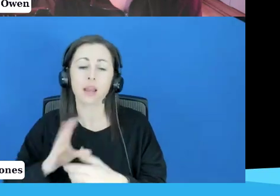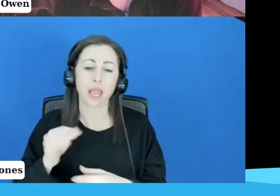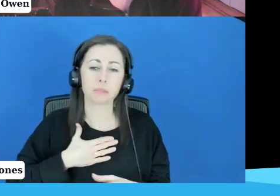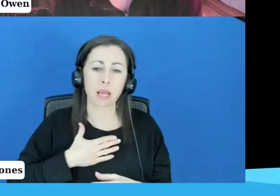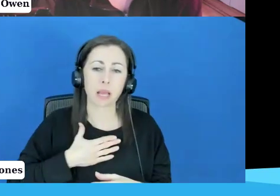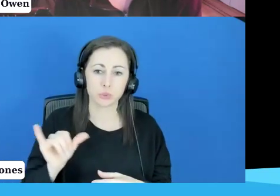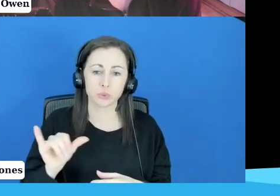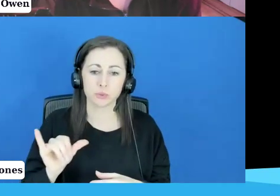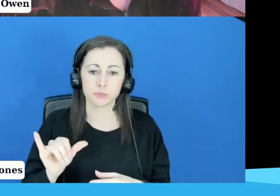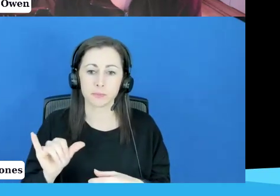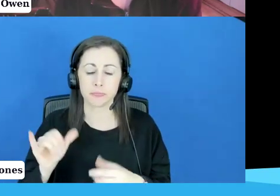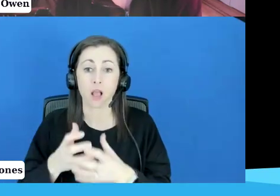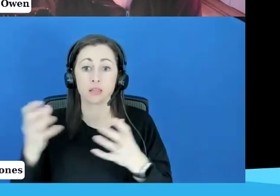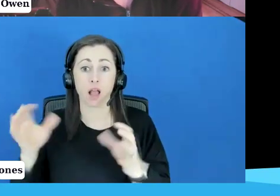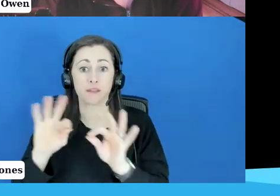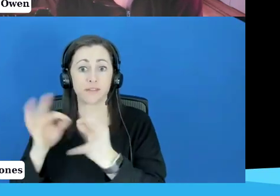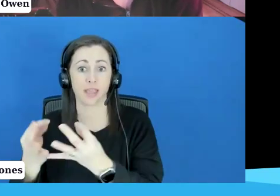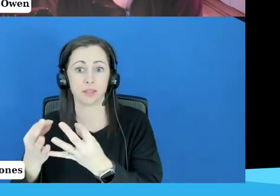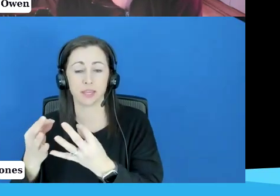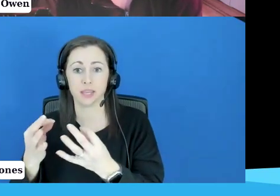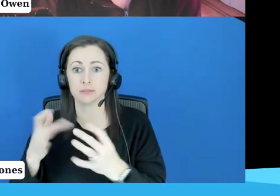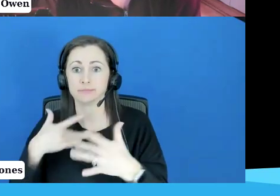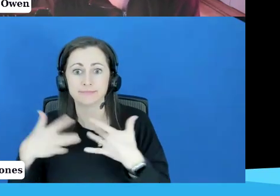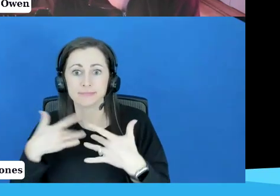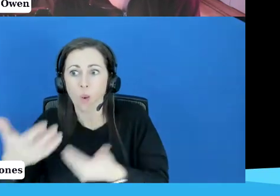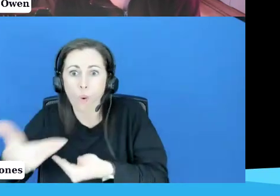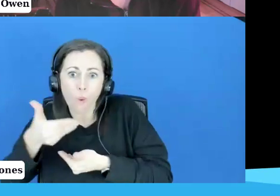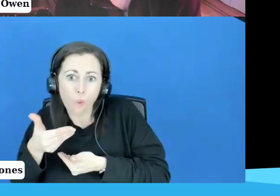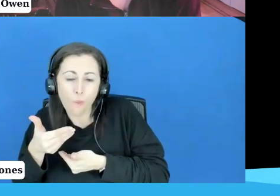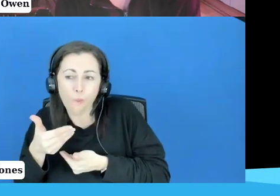A lot of family wanted to hold her and see her. I didn't want to share her.